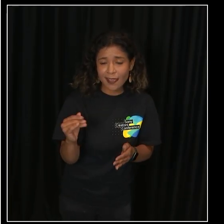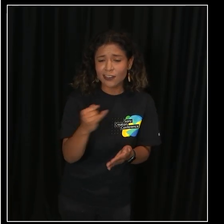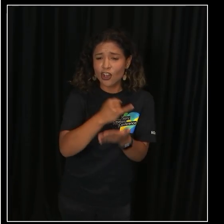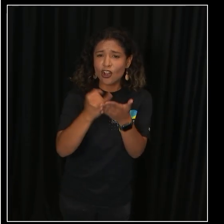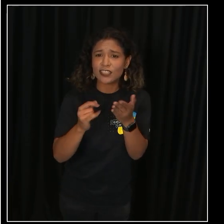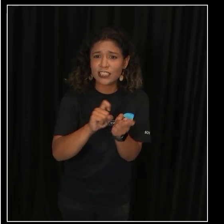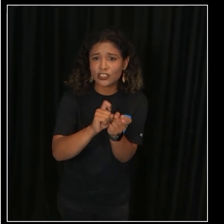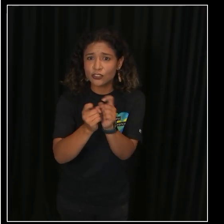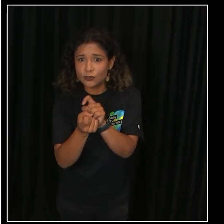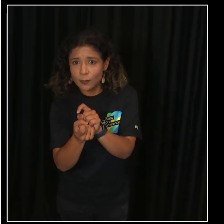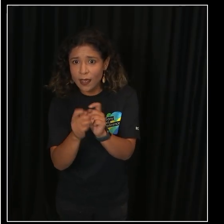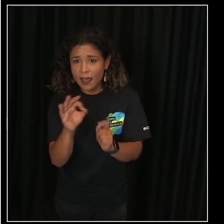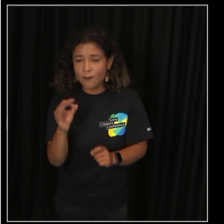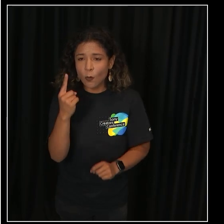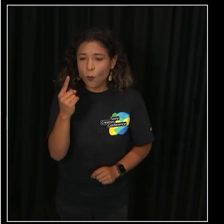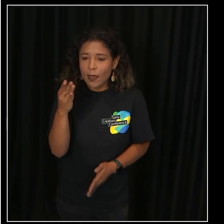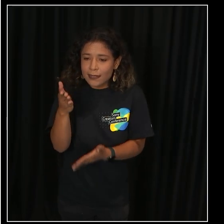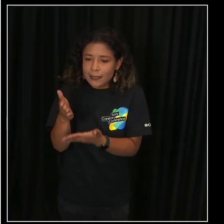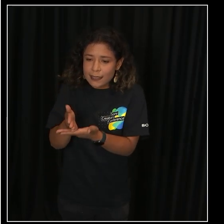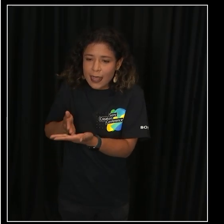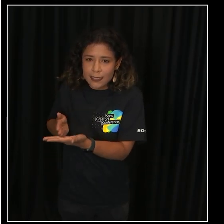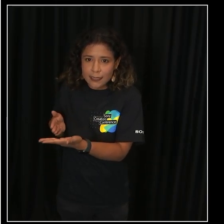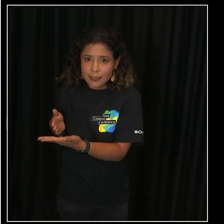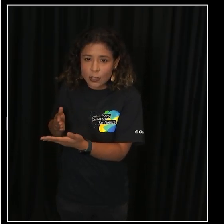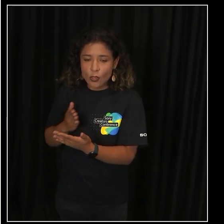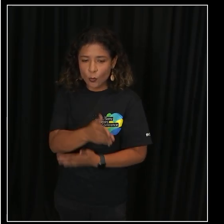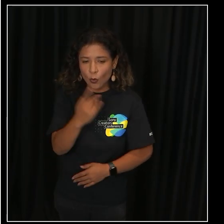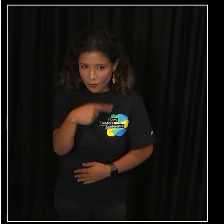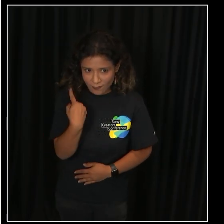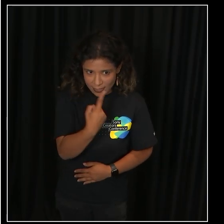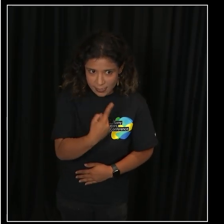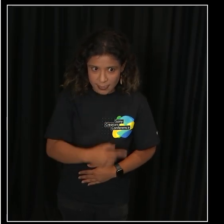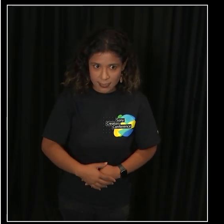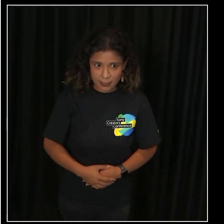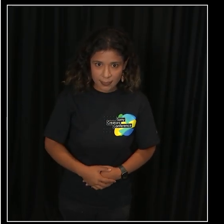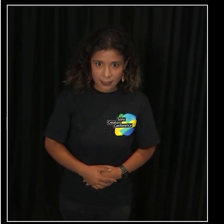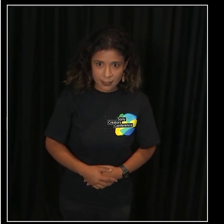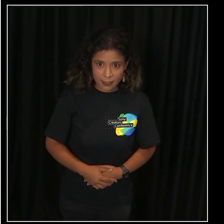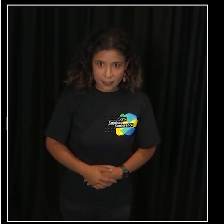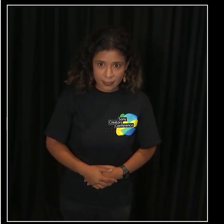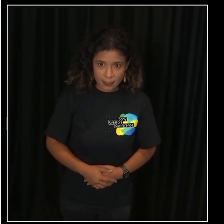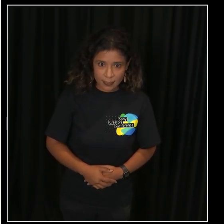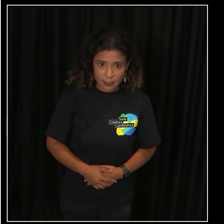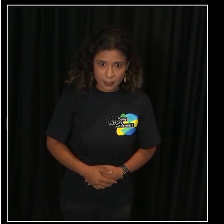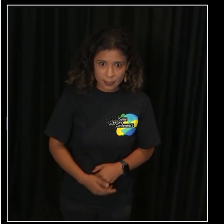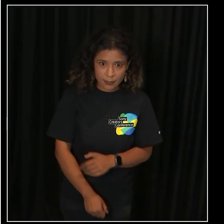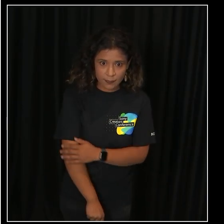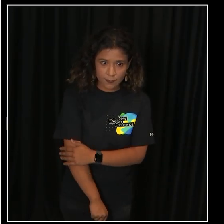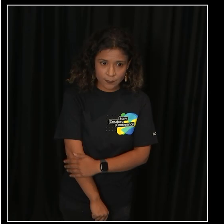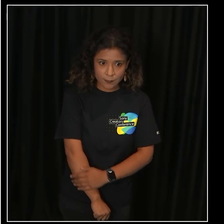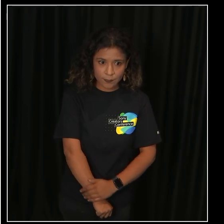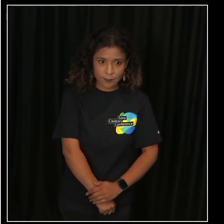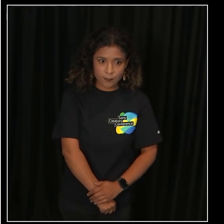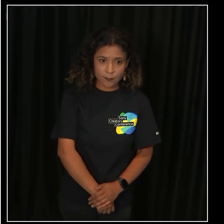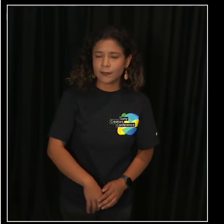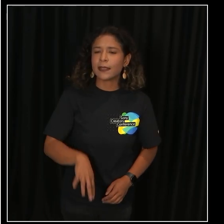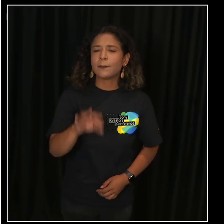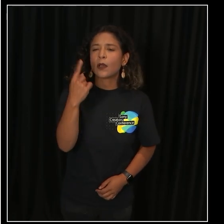a slice of the buffalo running through her face. I'm sorry. So we're going to pick a random pixel right here.